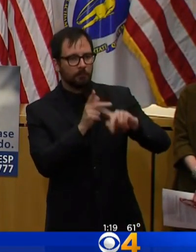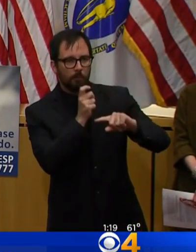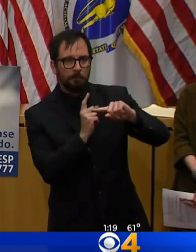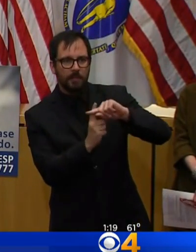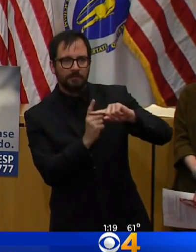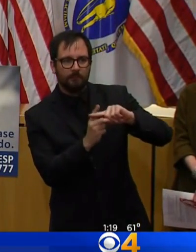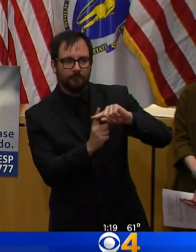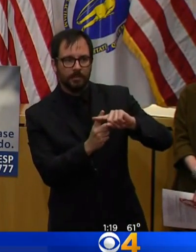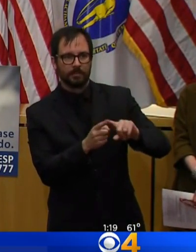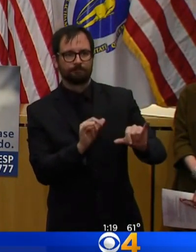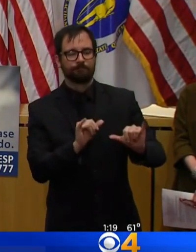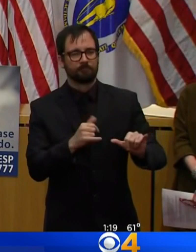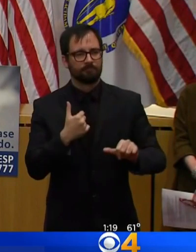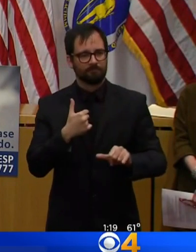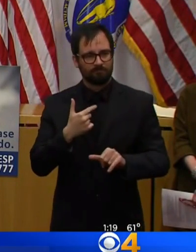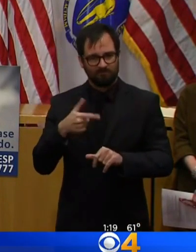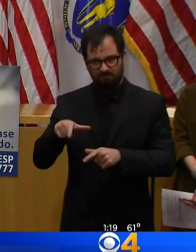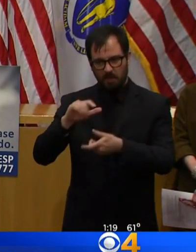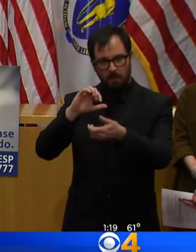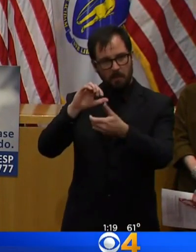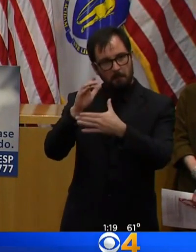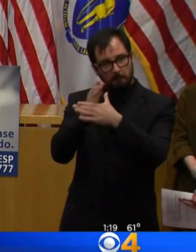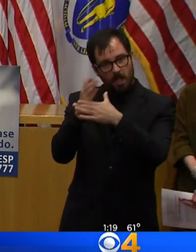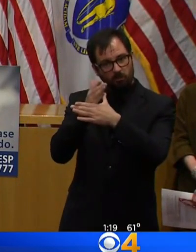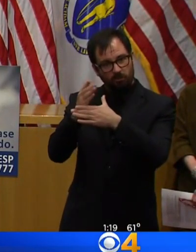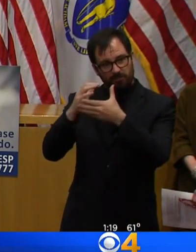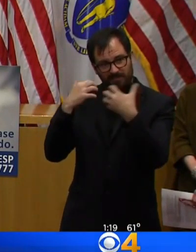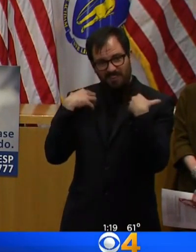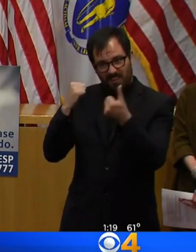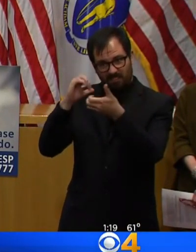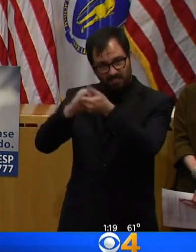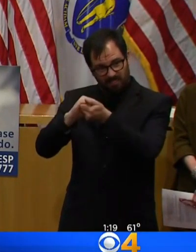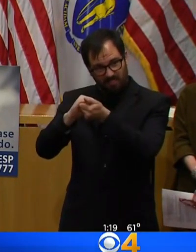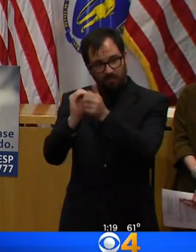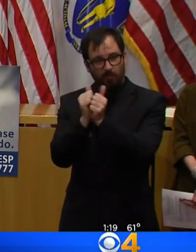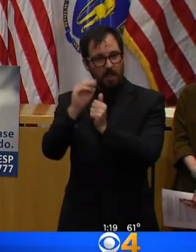IDENTIFIED. WORKING WITH PARTNERS AND MASS